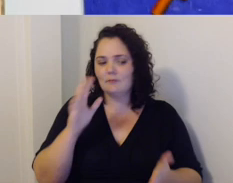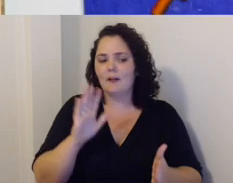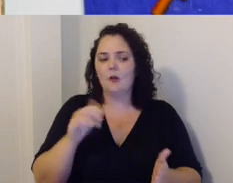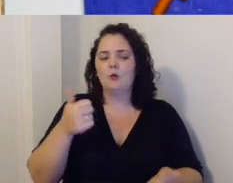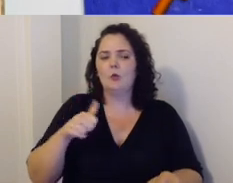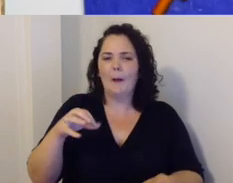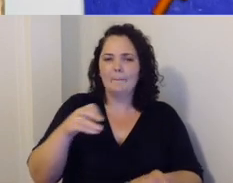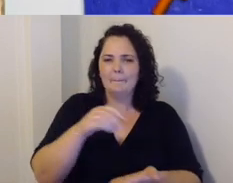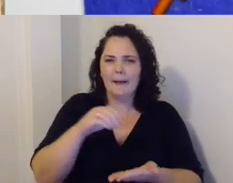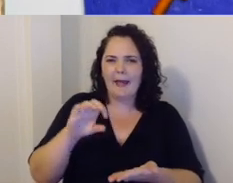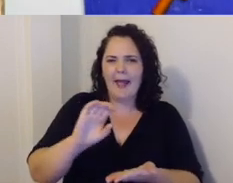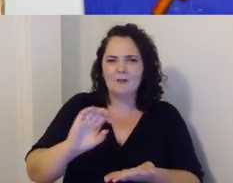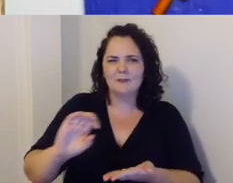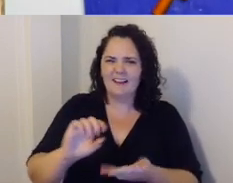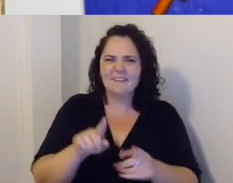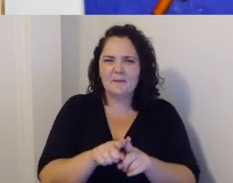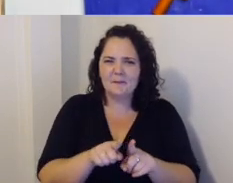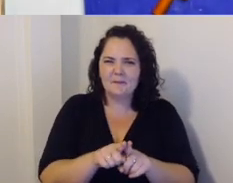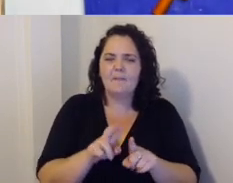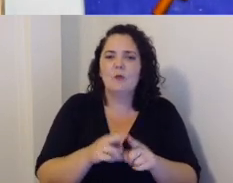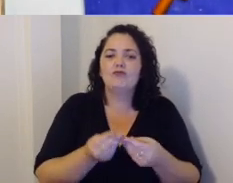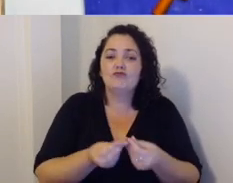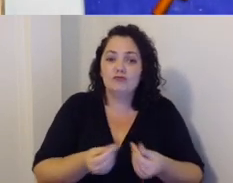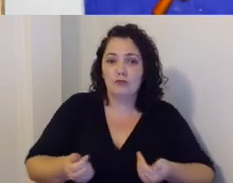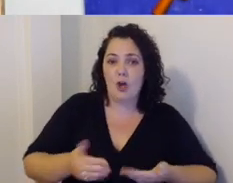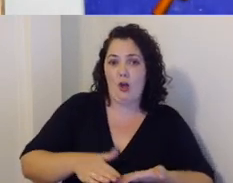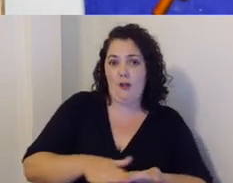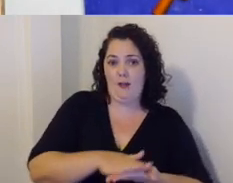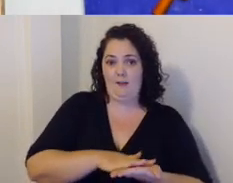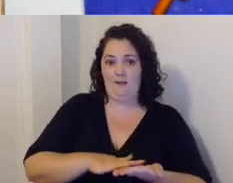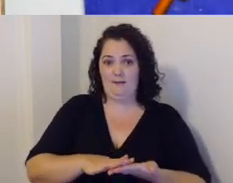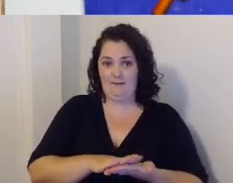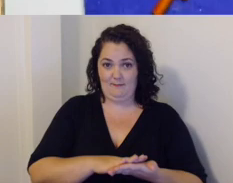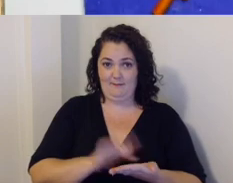powdery materials in order to create a dry ground and we're going to draw back through that dry